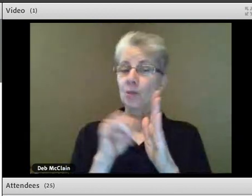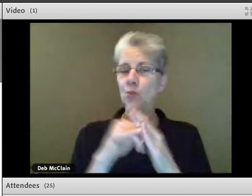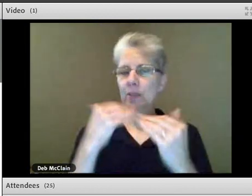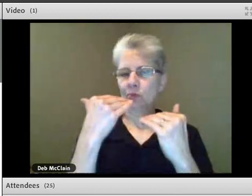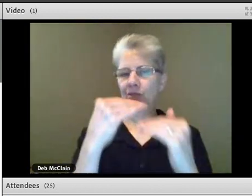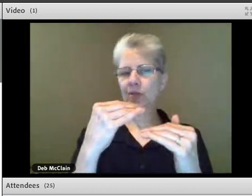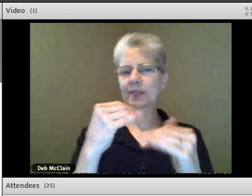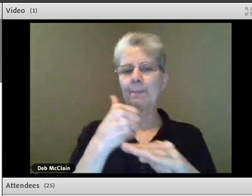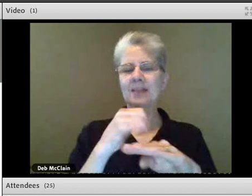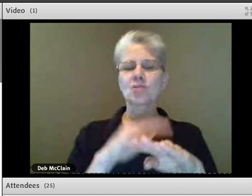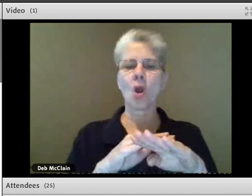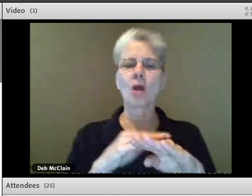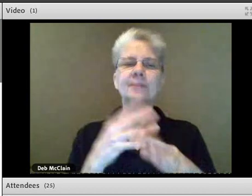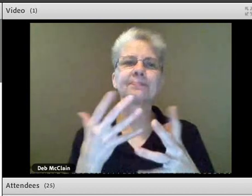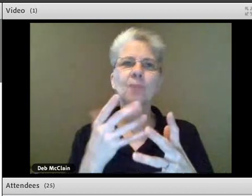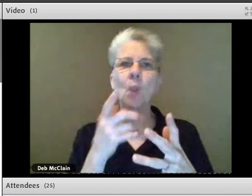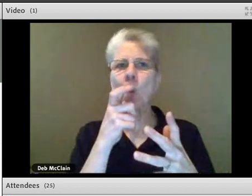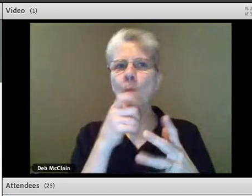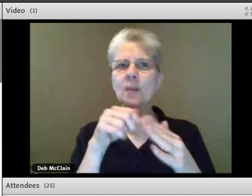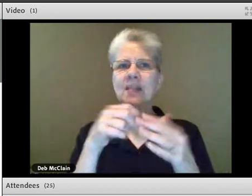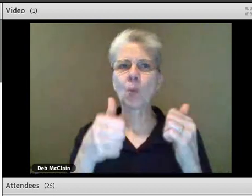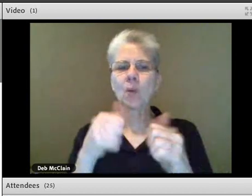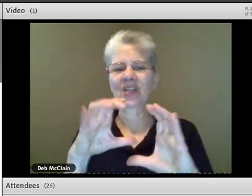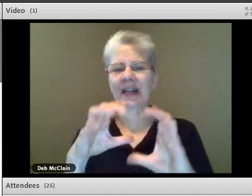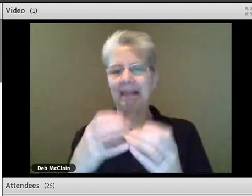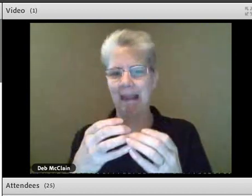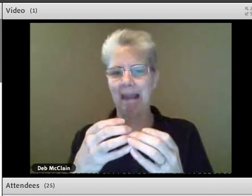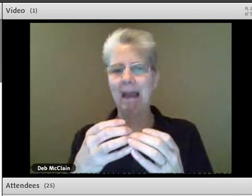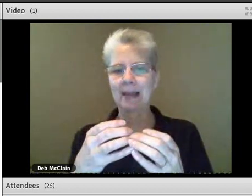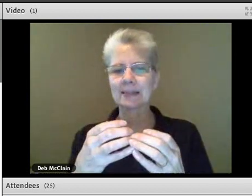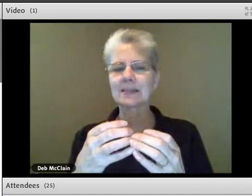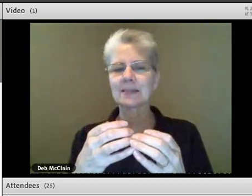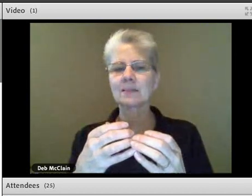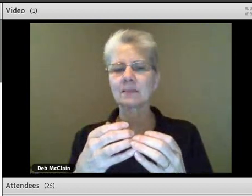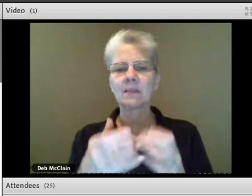based off of who was in which class, and it syncs this all up automatically.